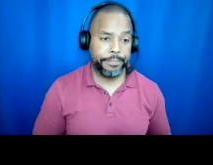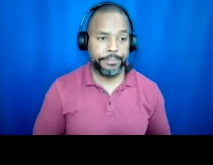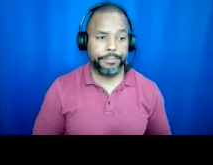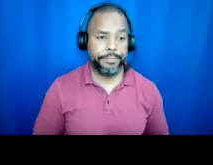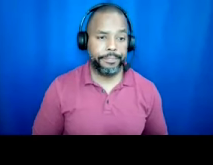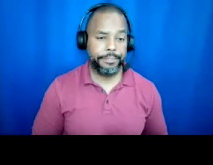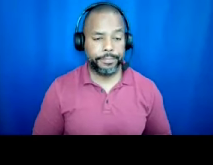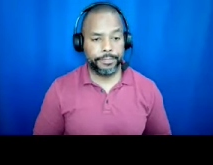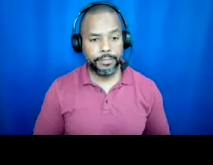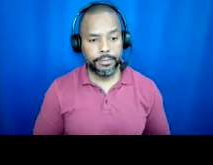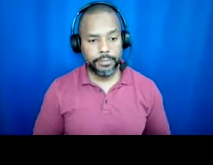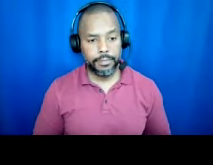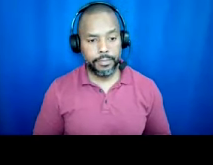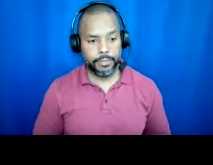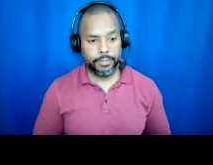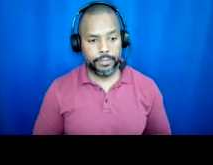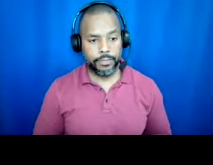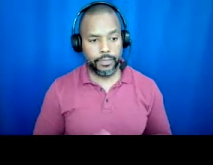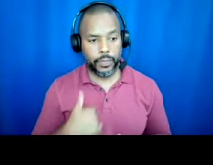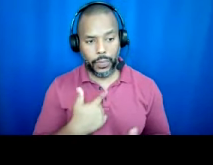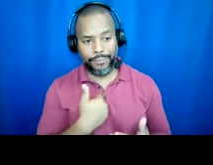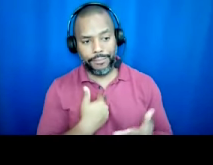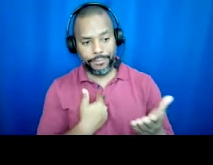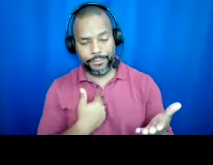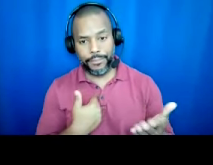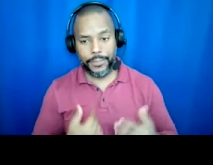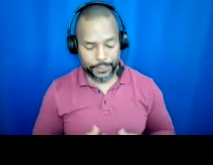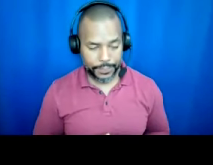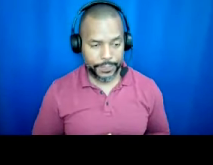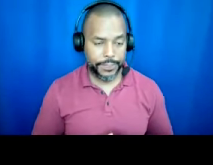So, okay, we've got, you know, basically, you know, what are we looking at?